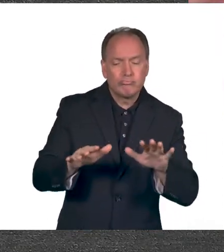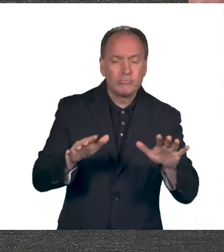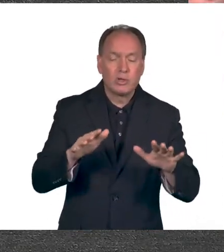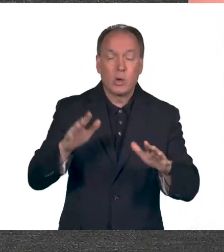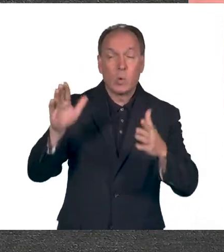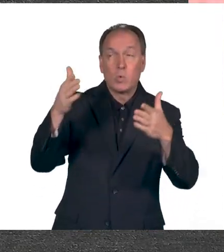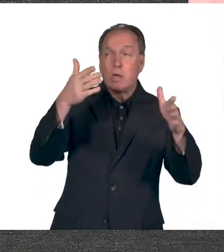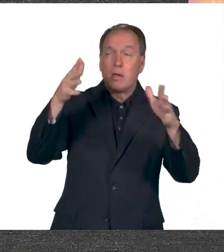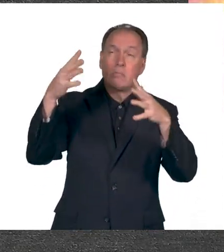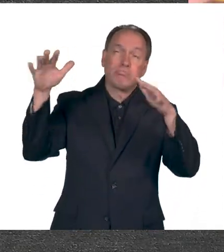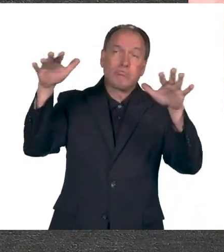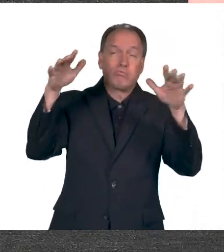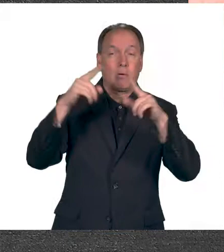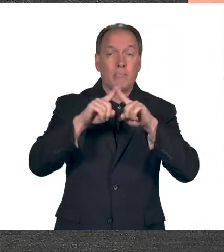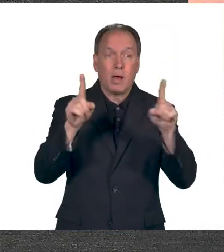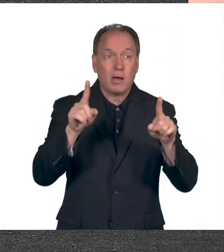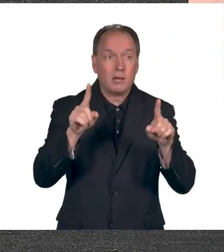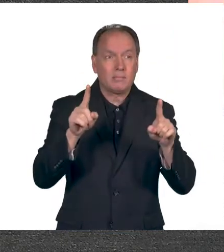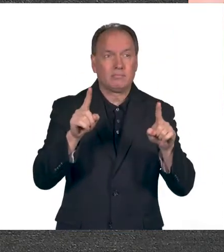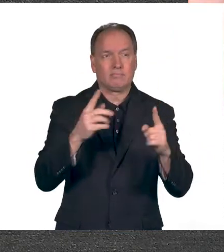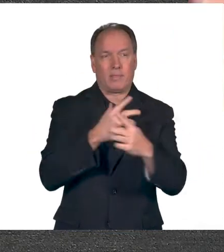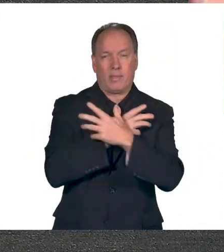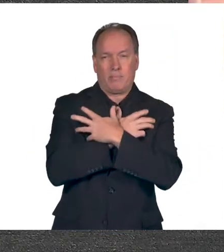but the bear sleeps on.